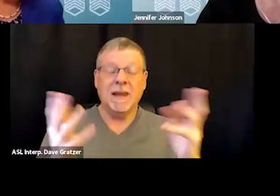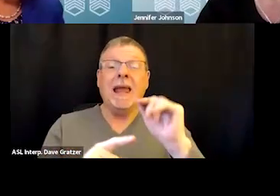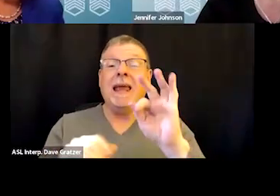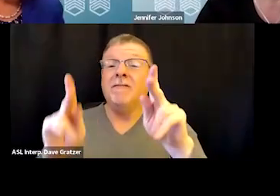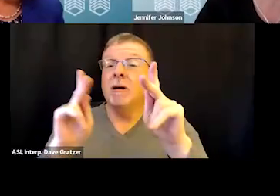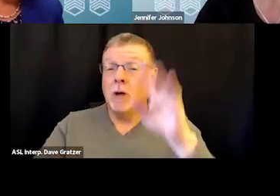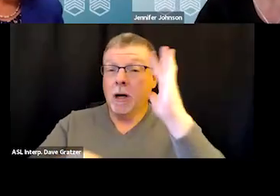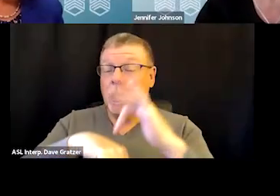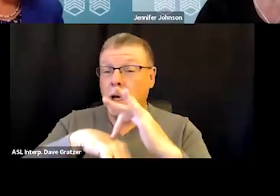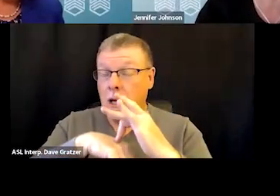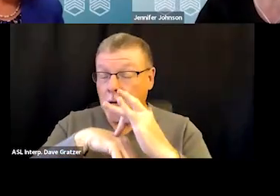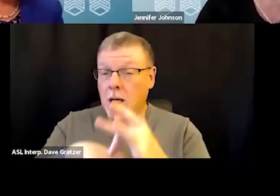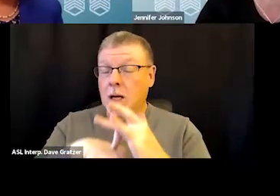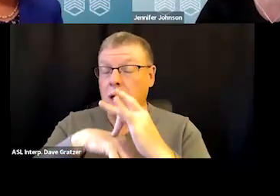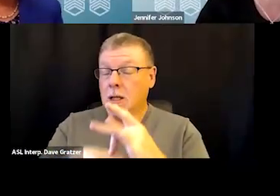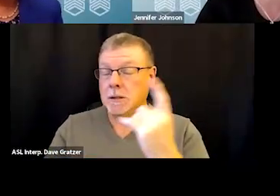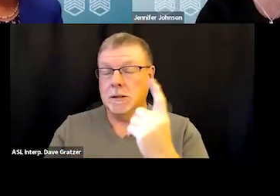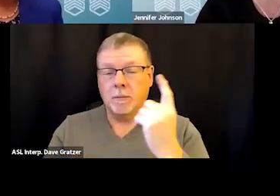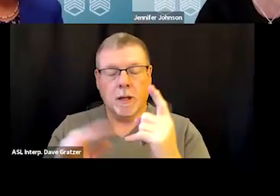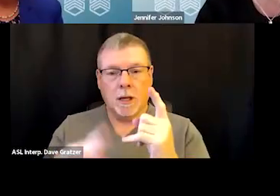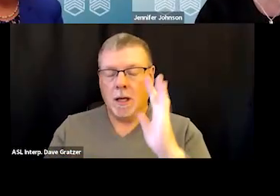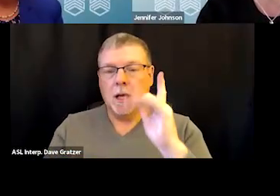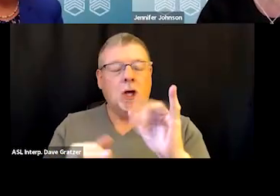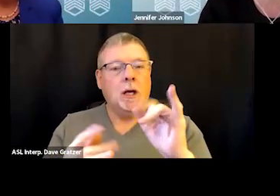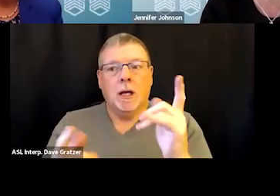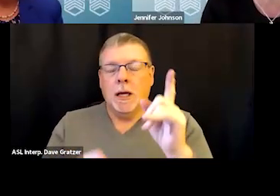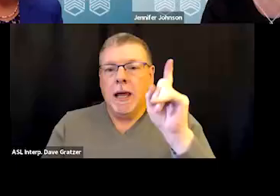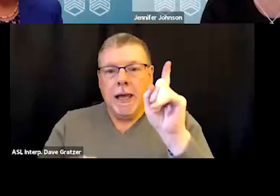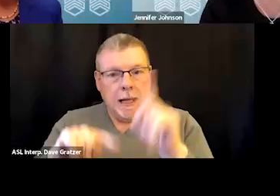Are they hung up on something that they cannot get beyond?